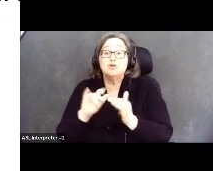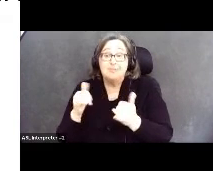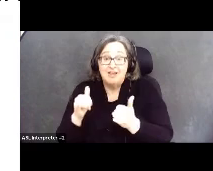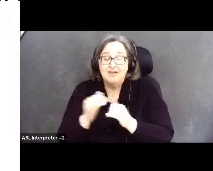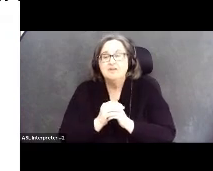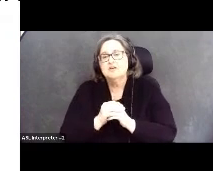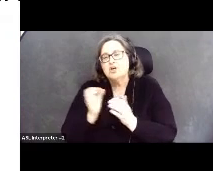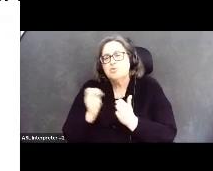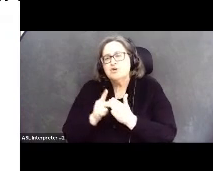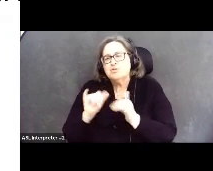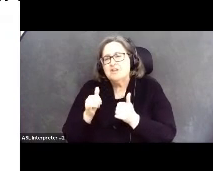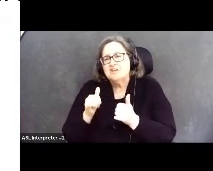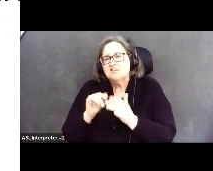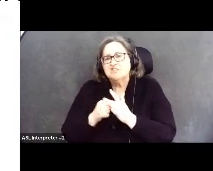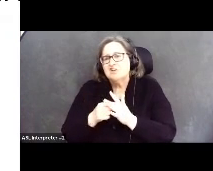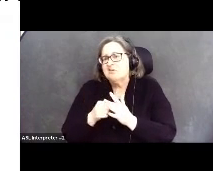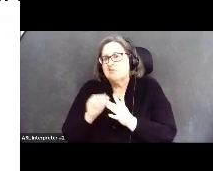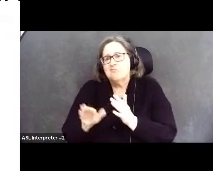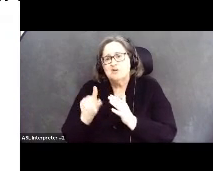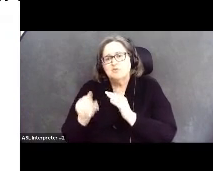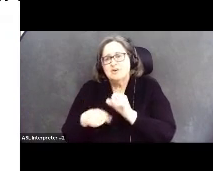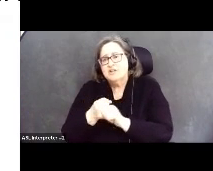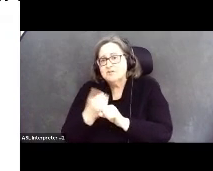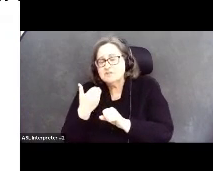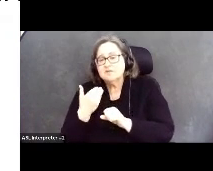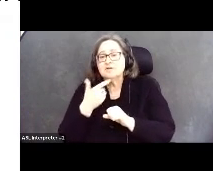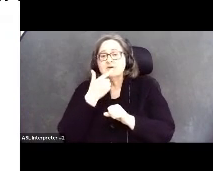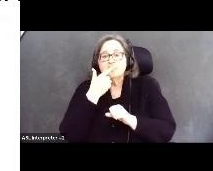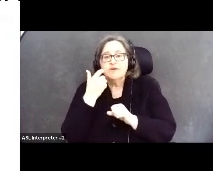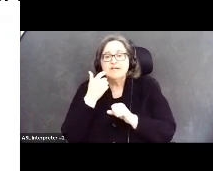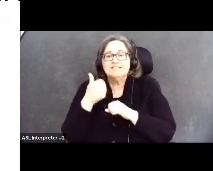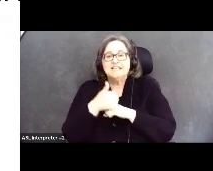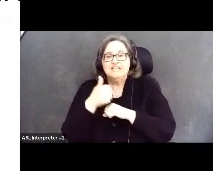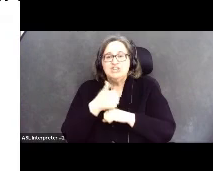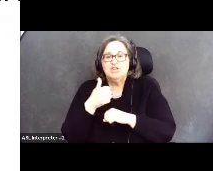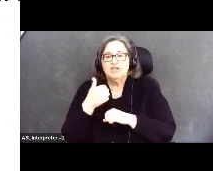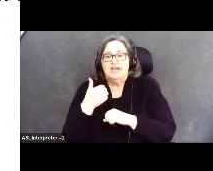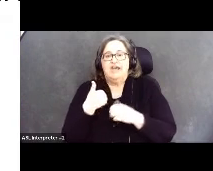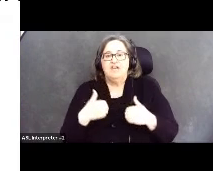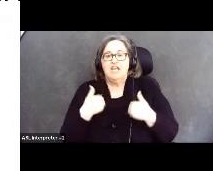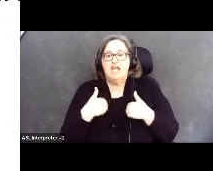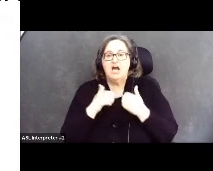probably a couple of decades ago because of the danger of having our young athletes sustain